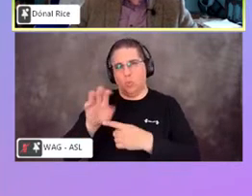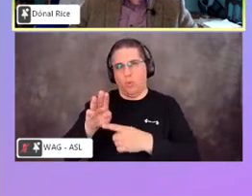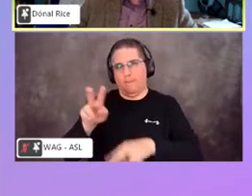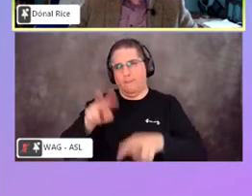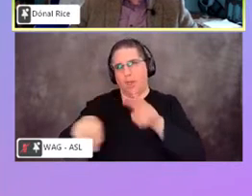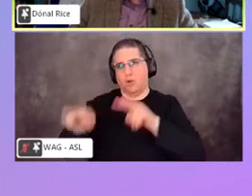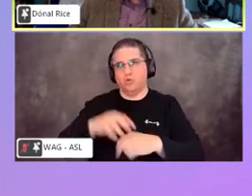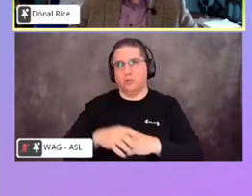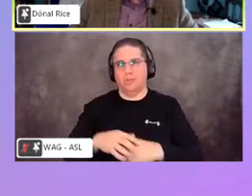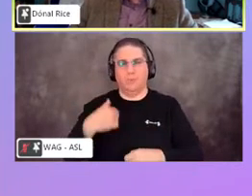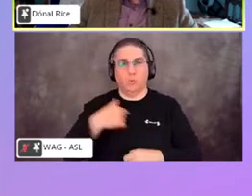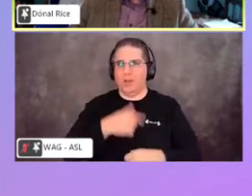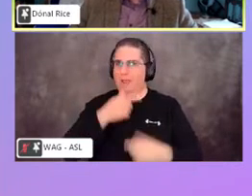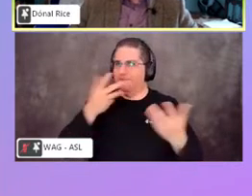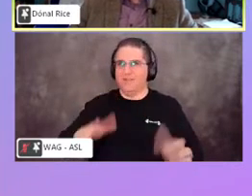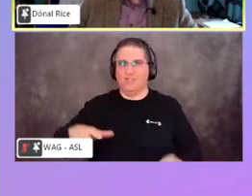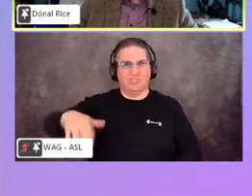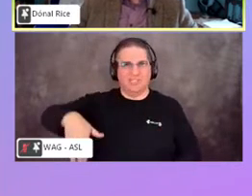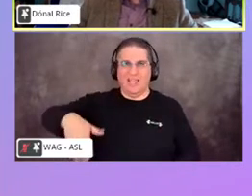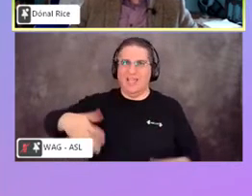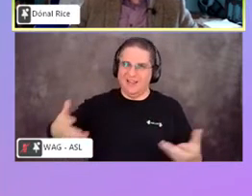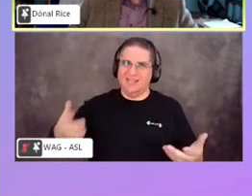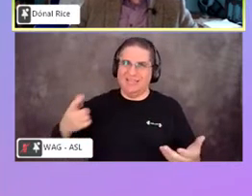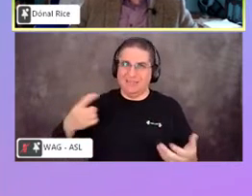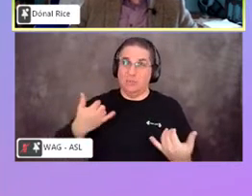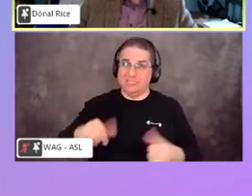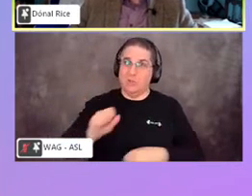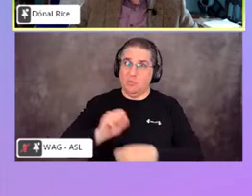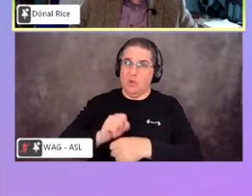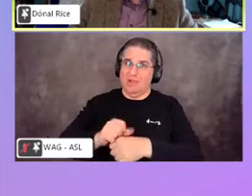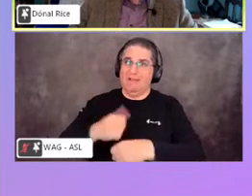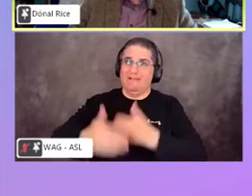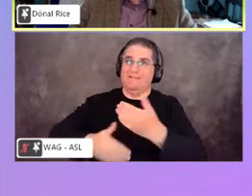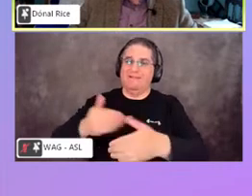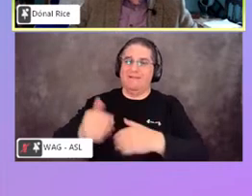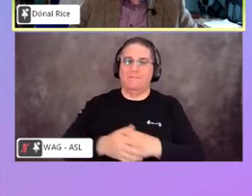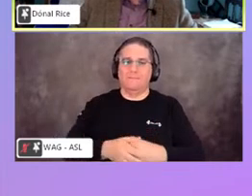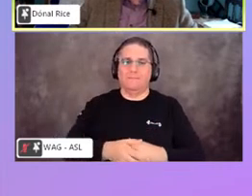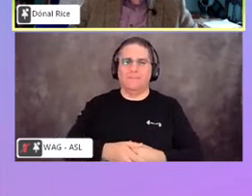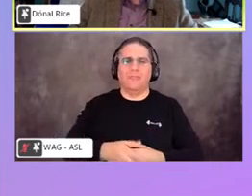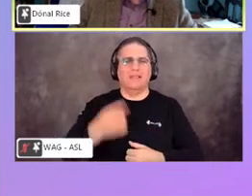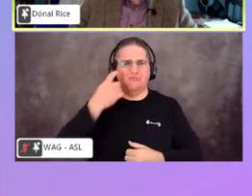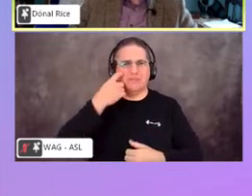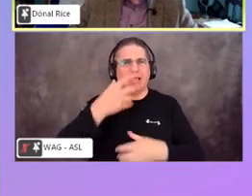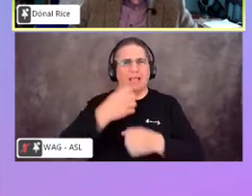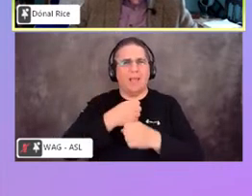to work with with as long as our contract lasts.